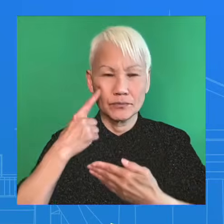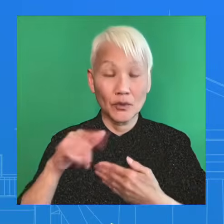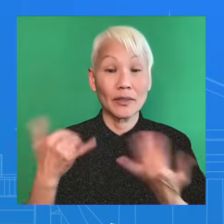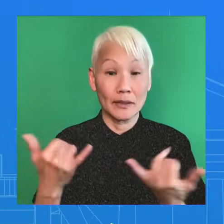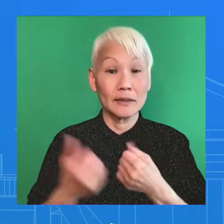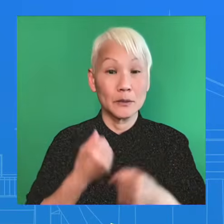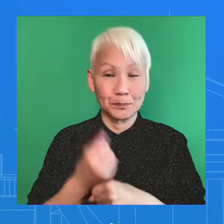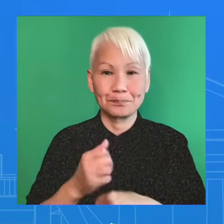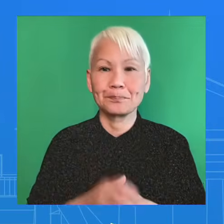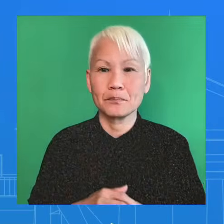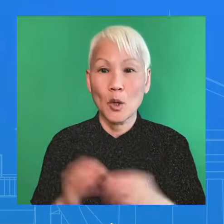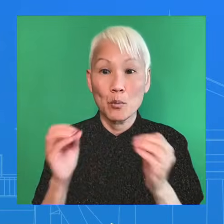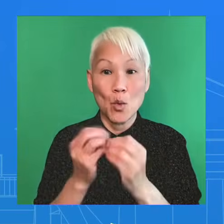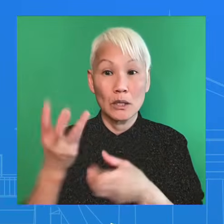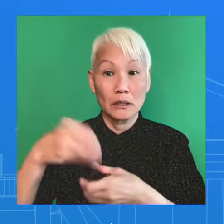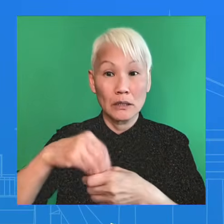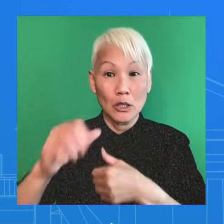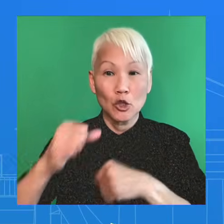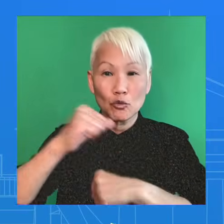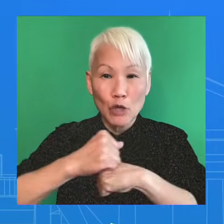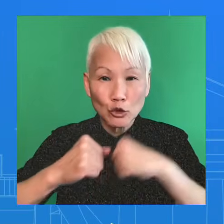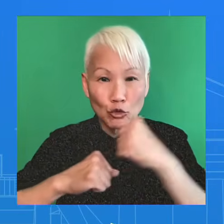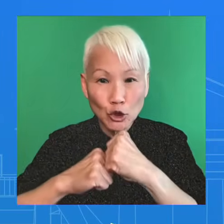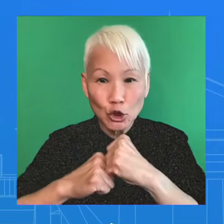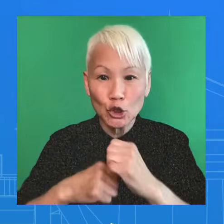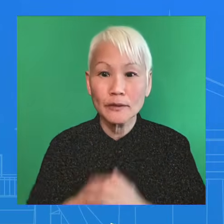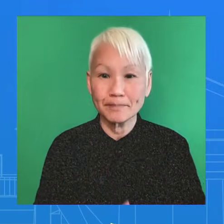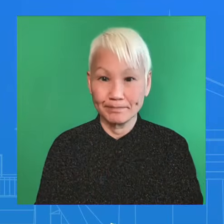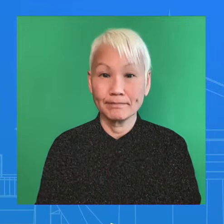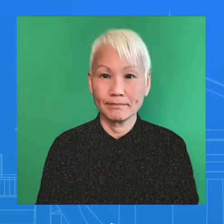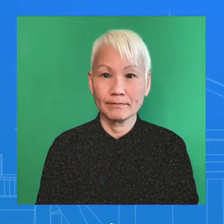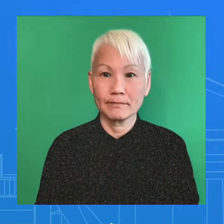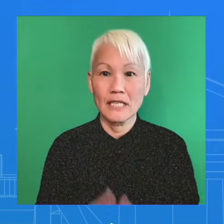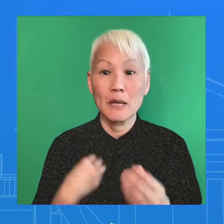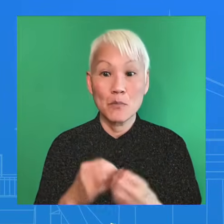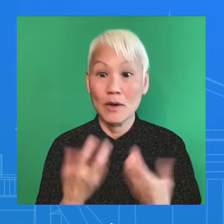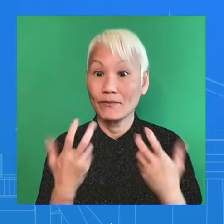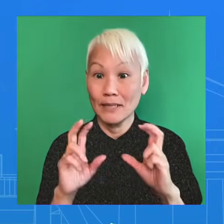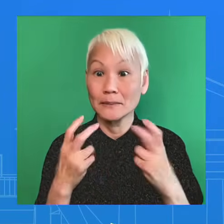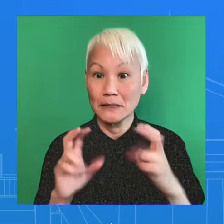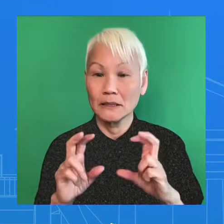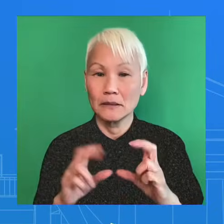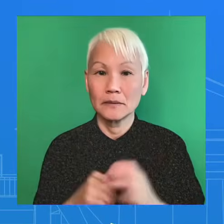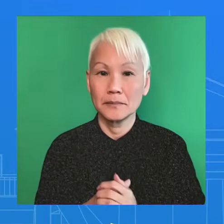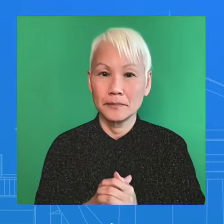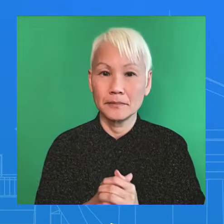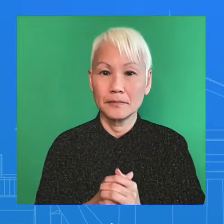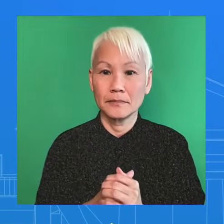manufacturing investments across the country, and our work --let's not forget --to curb gun violence as well,